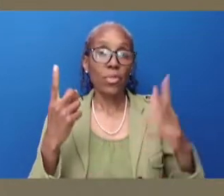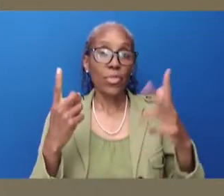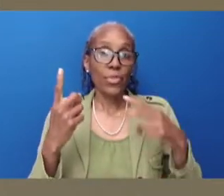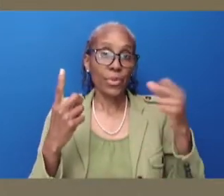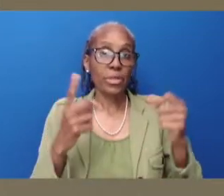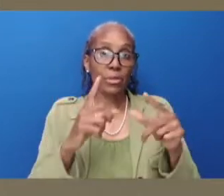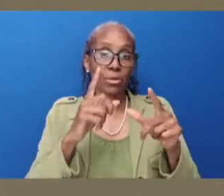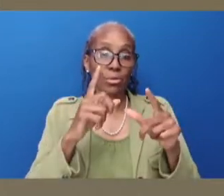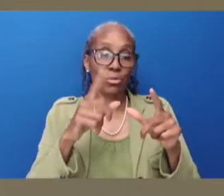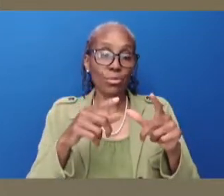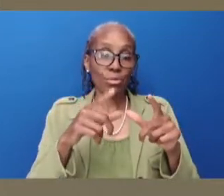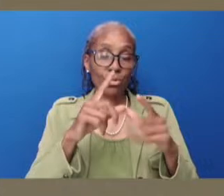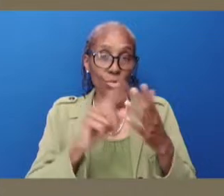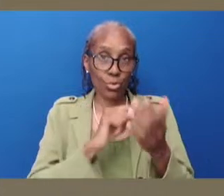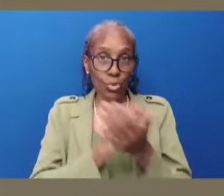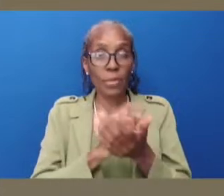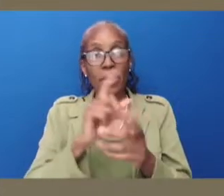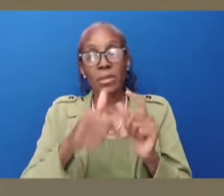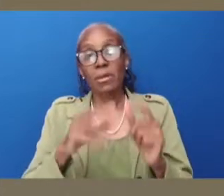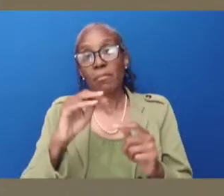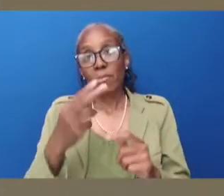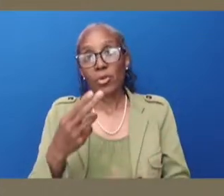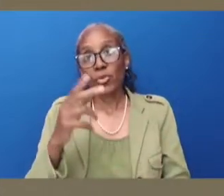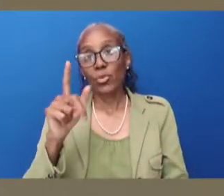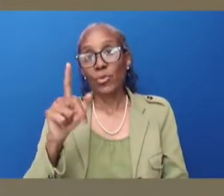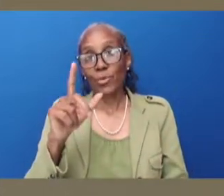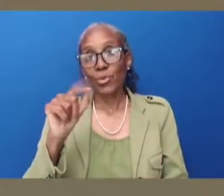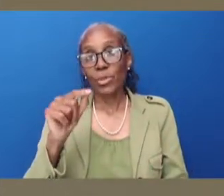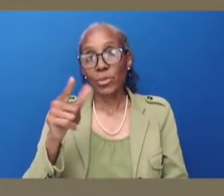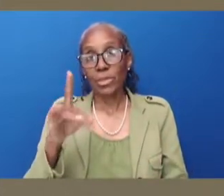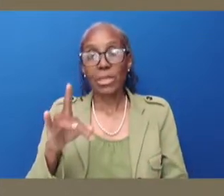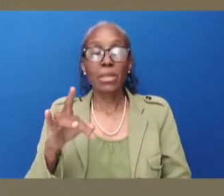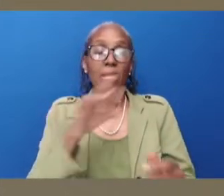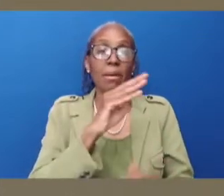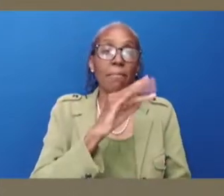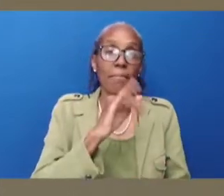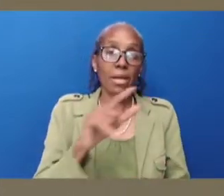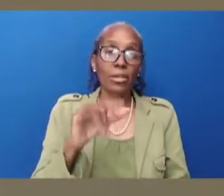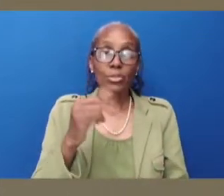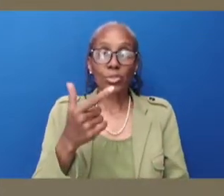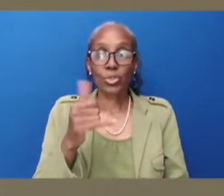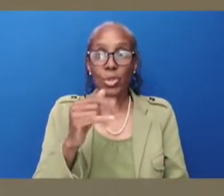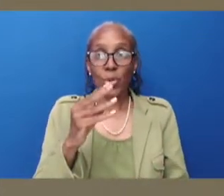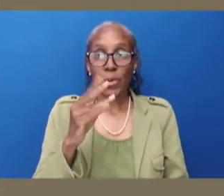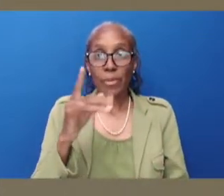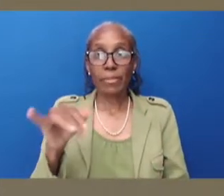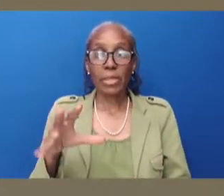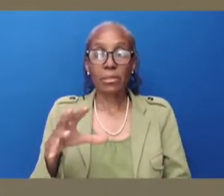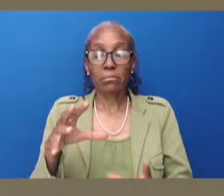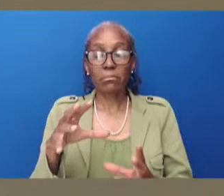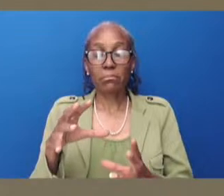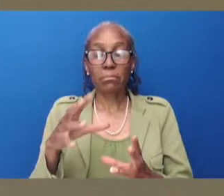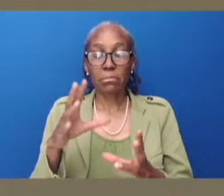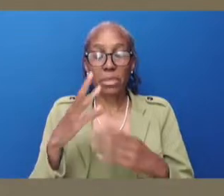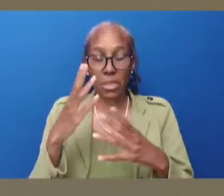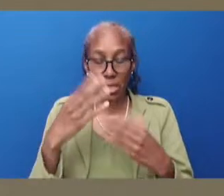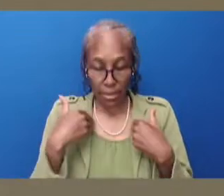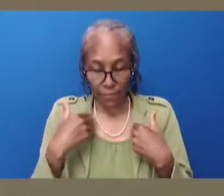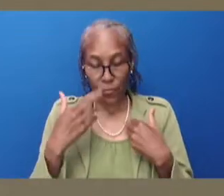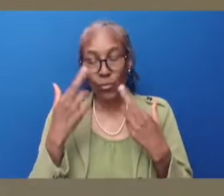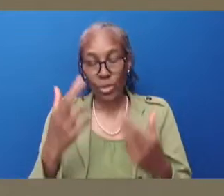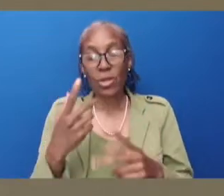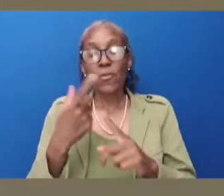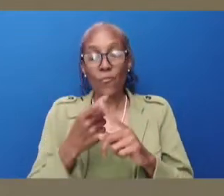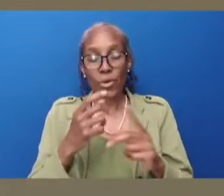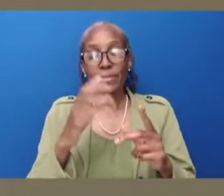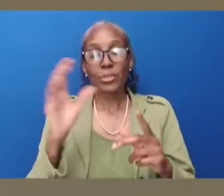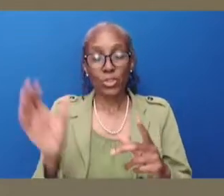WASTE MANAGEMENT ADVISORY BOARD